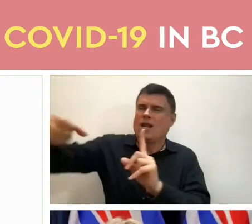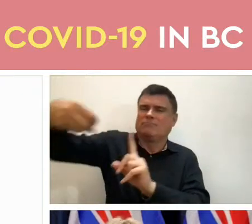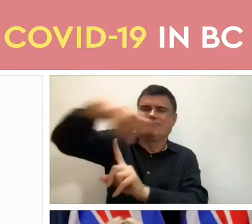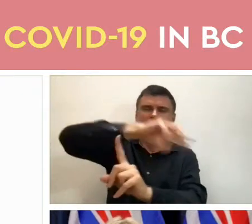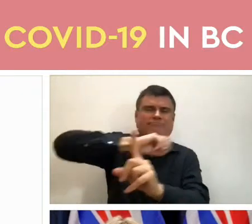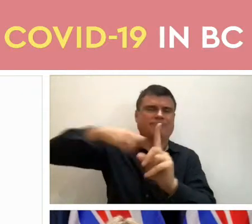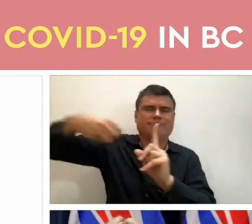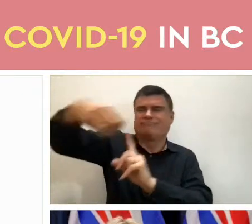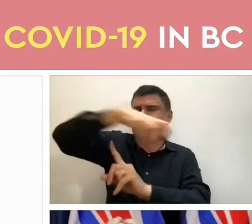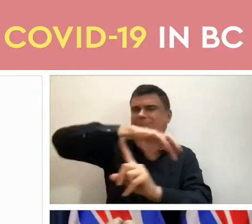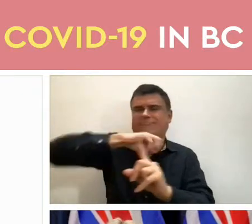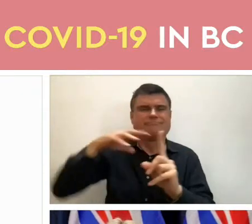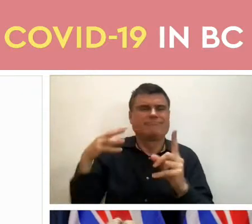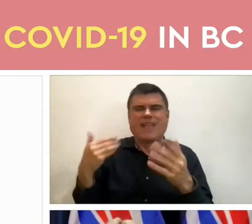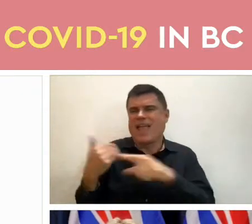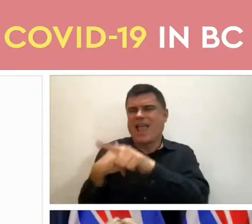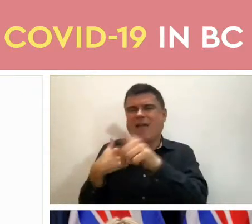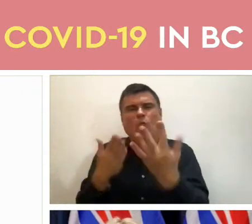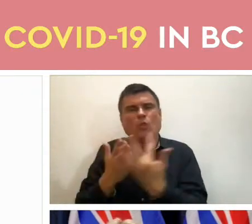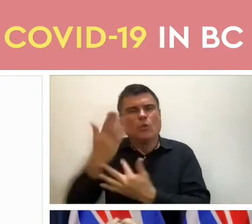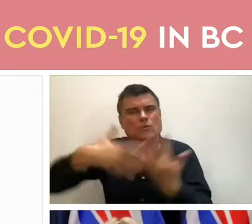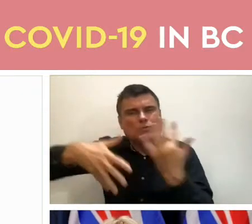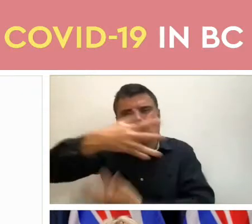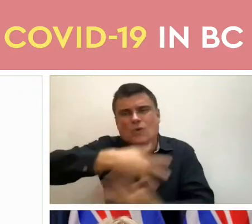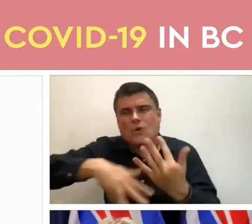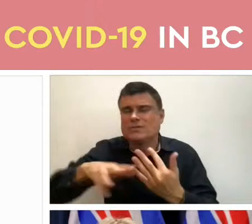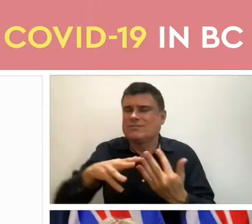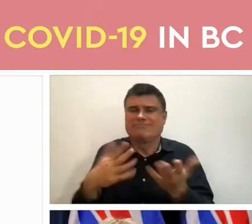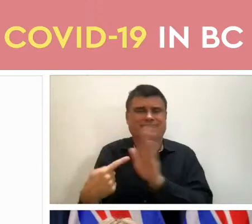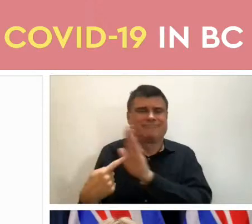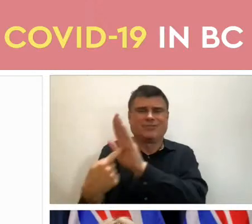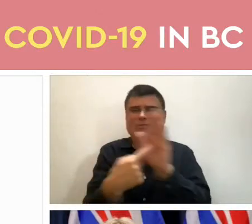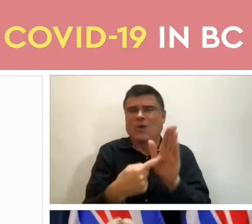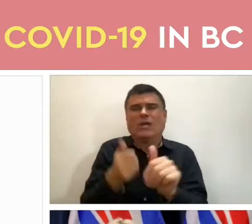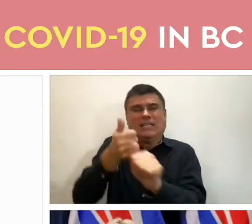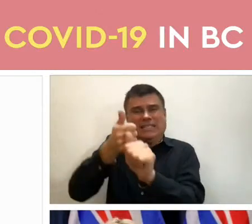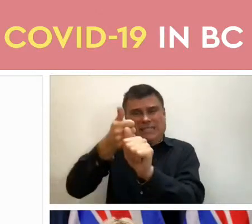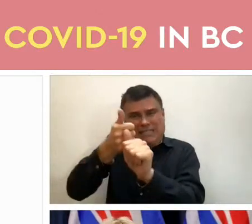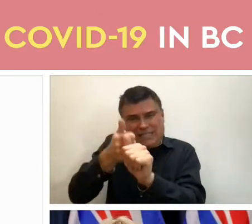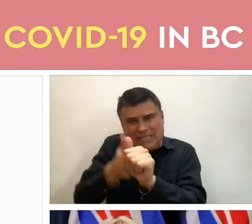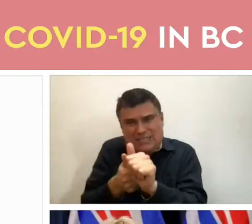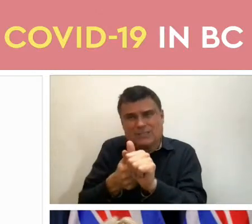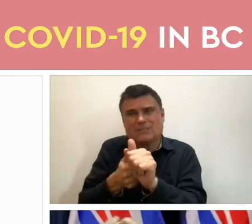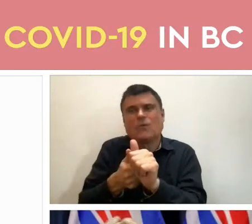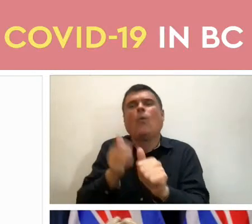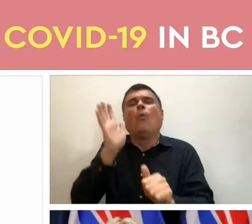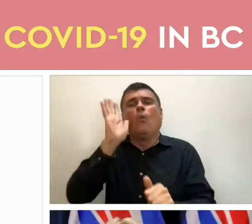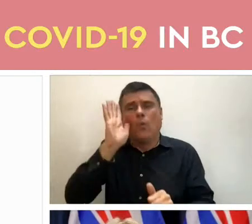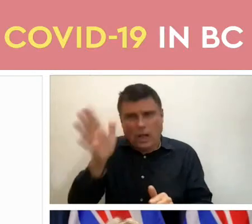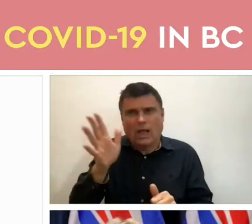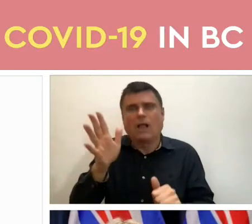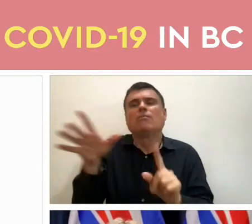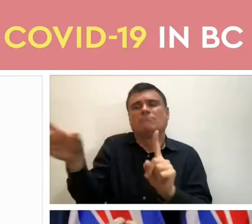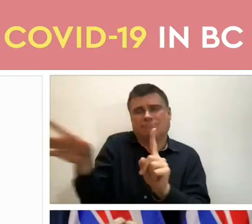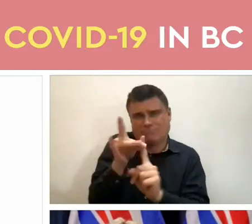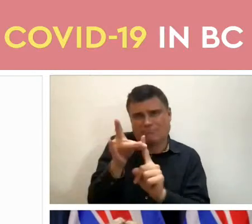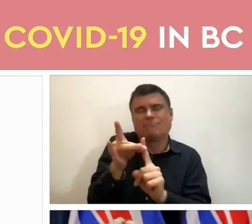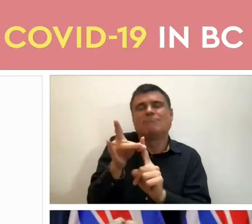communities across the province, it is over time very likely that all of us will have exposure to